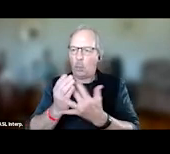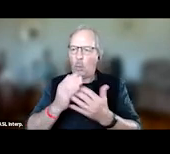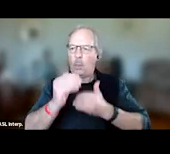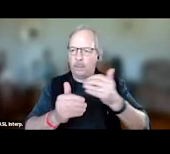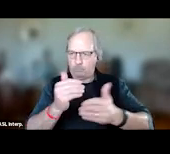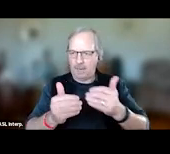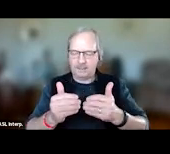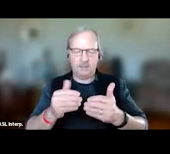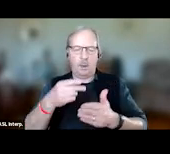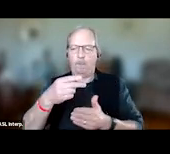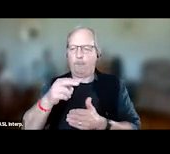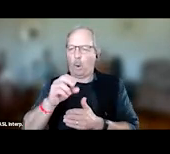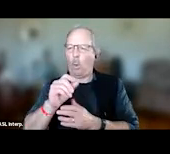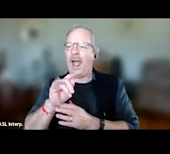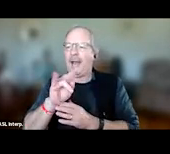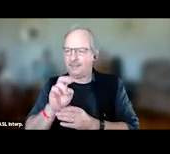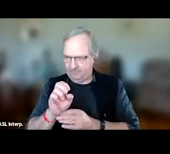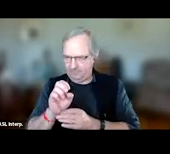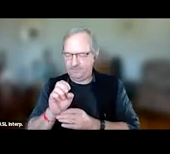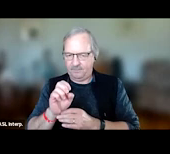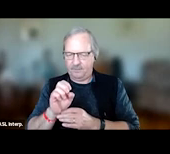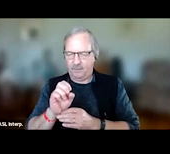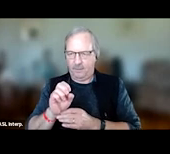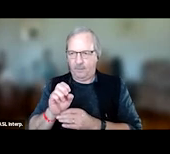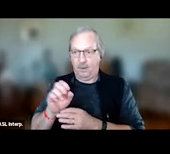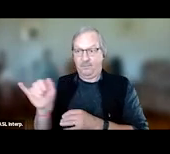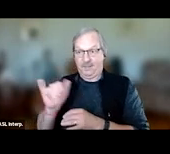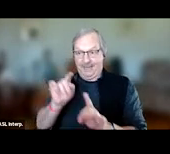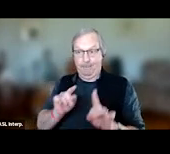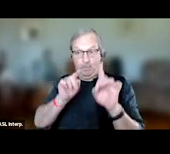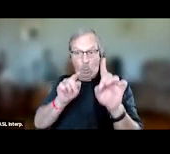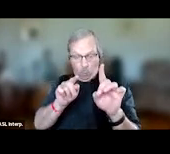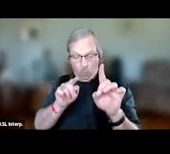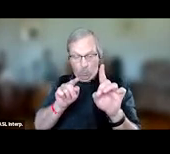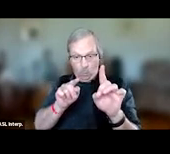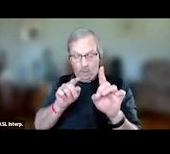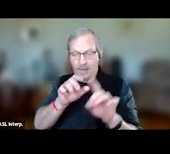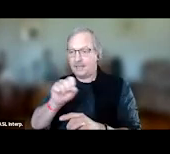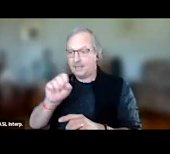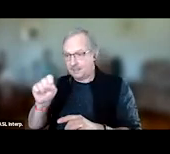with that we have the same goal as the clinic. We have the same goal as social security and DDS.